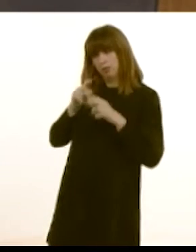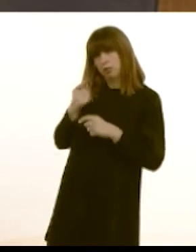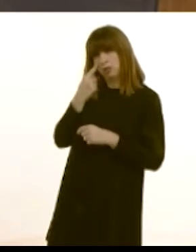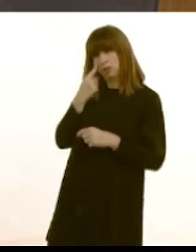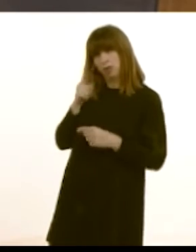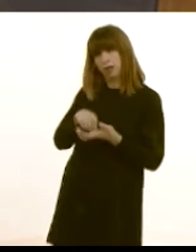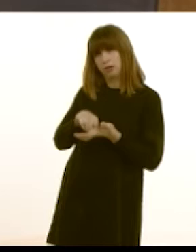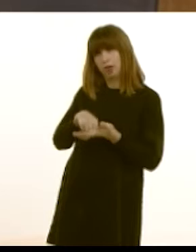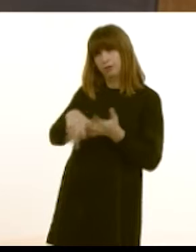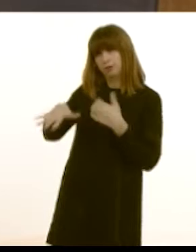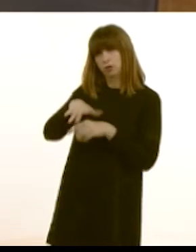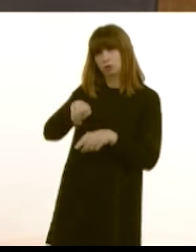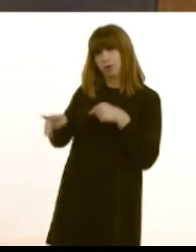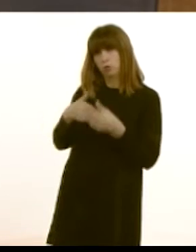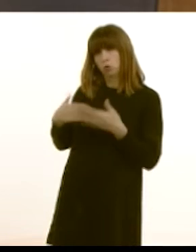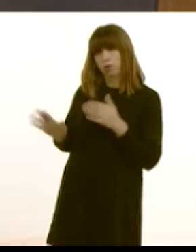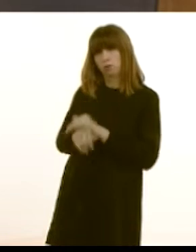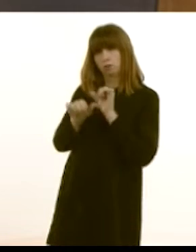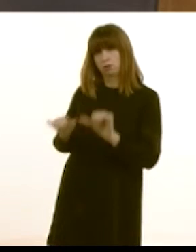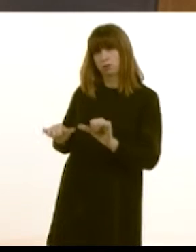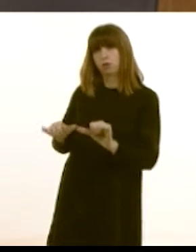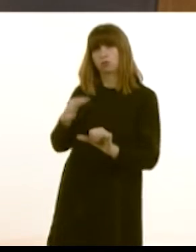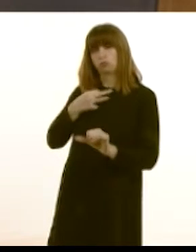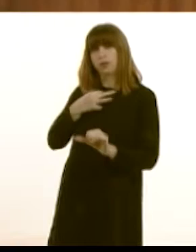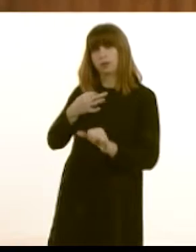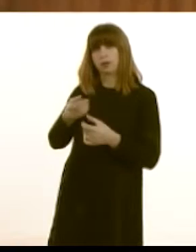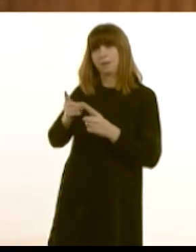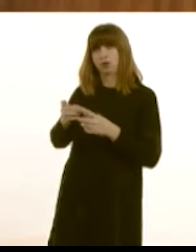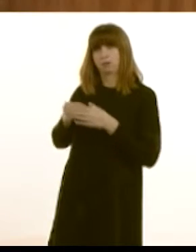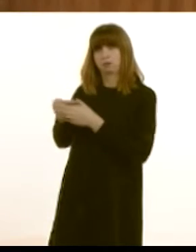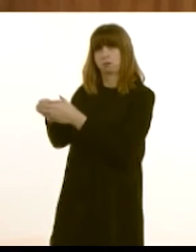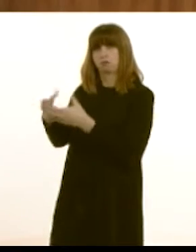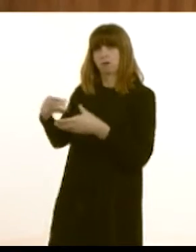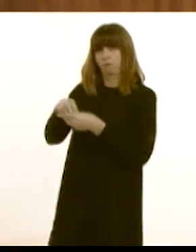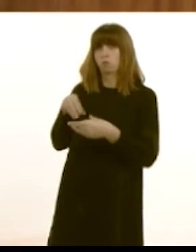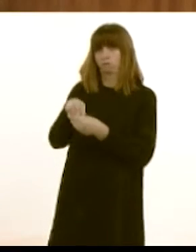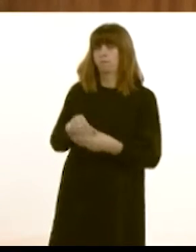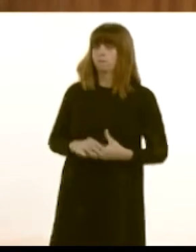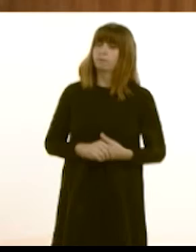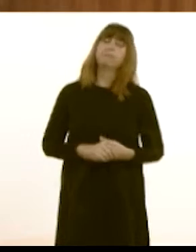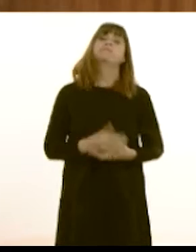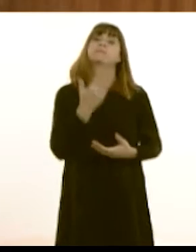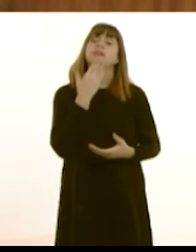an appropriate solution with the relevant risk-management authorities. Darren Millar: Thank you for the detailed response, First Minister.